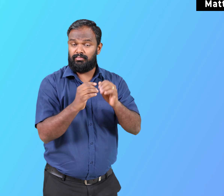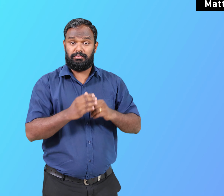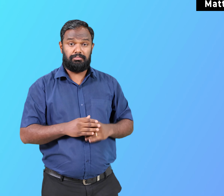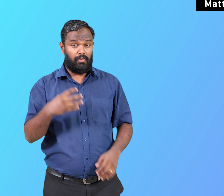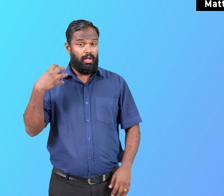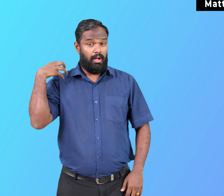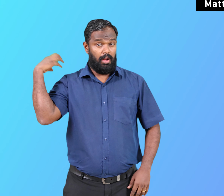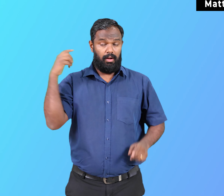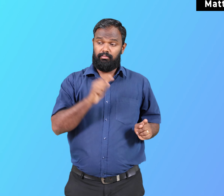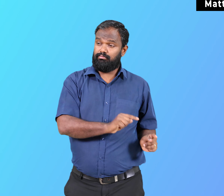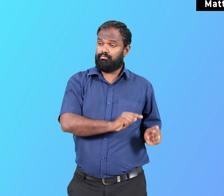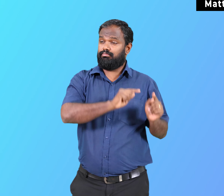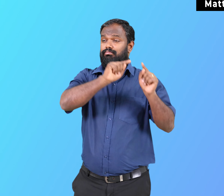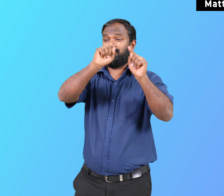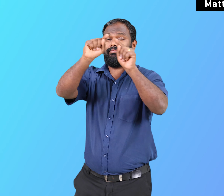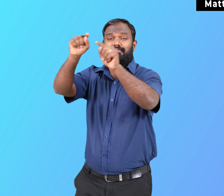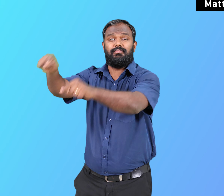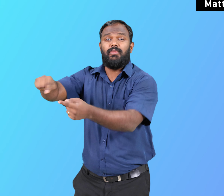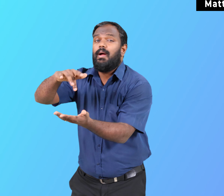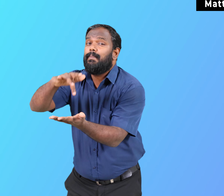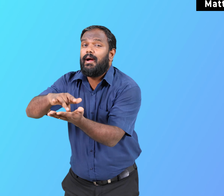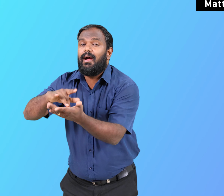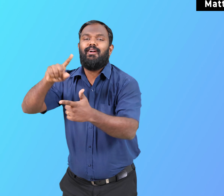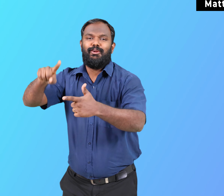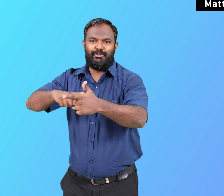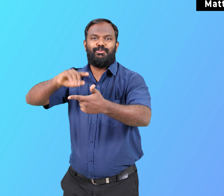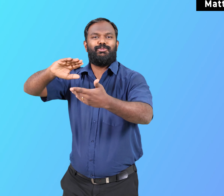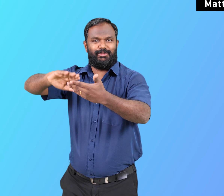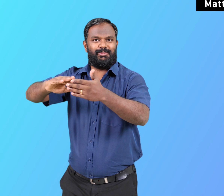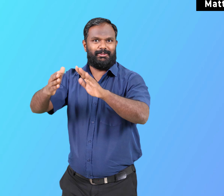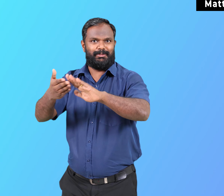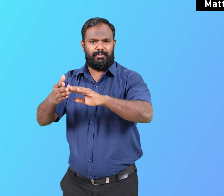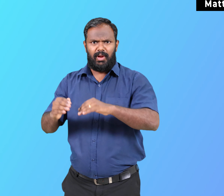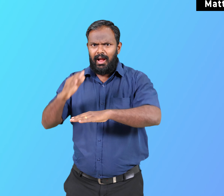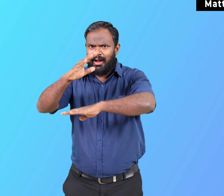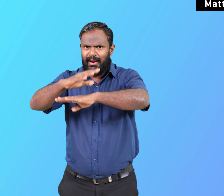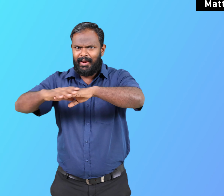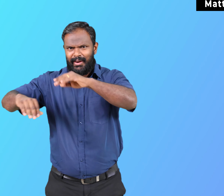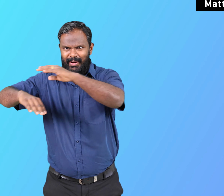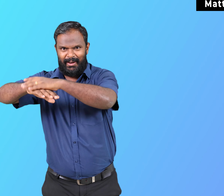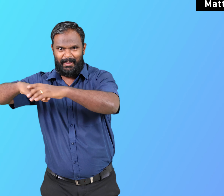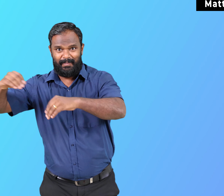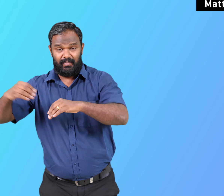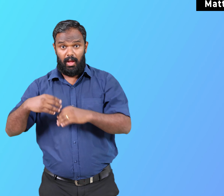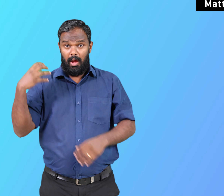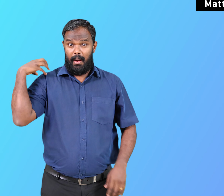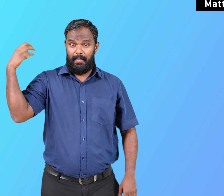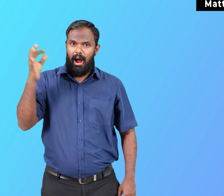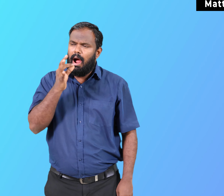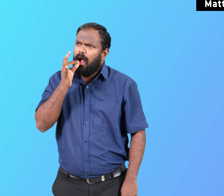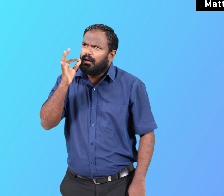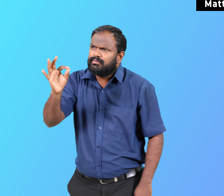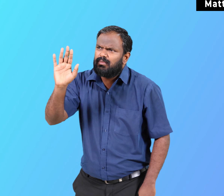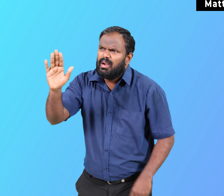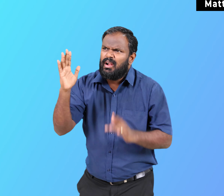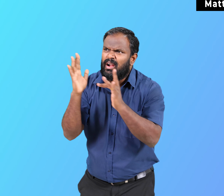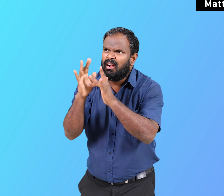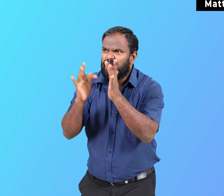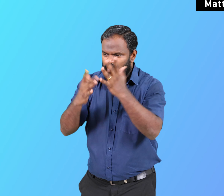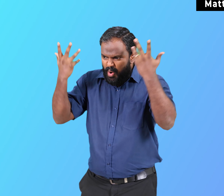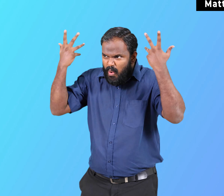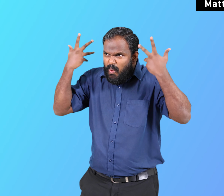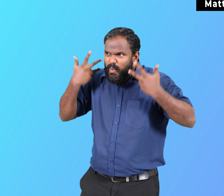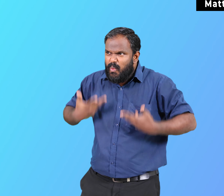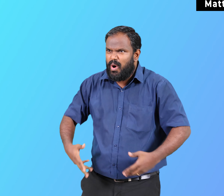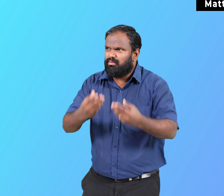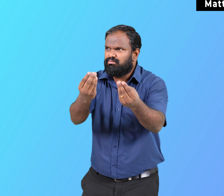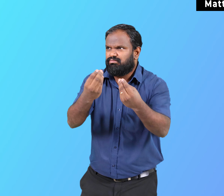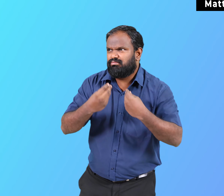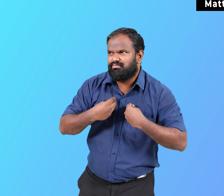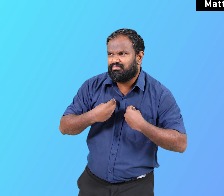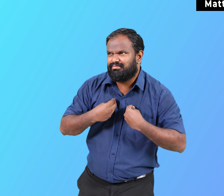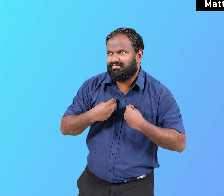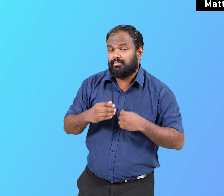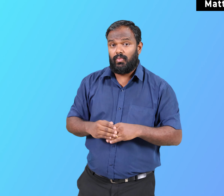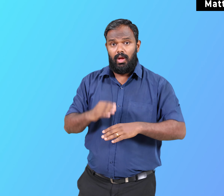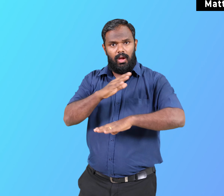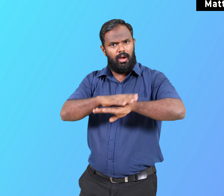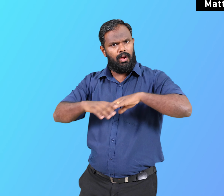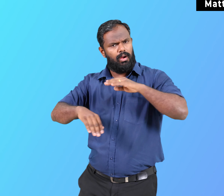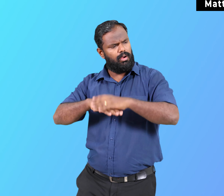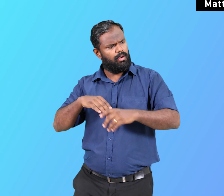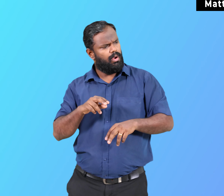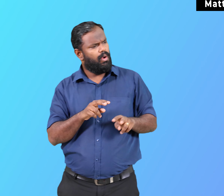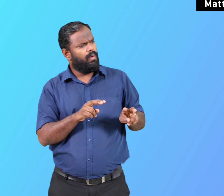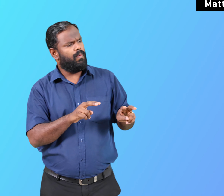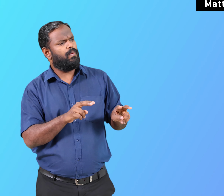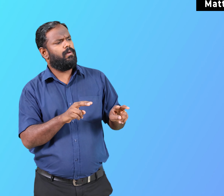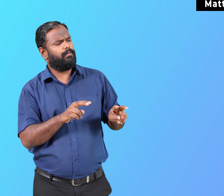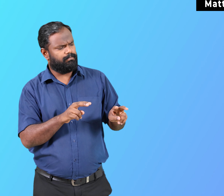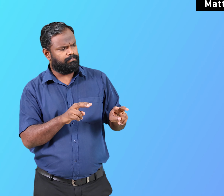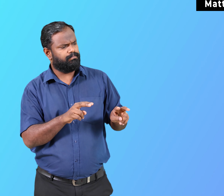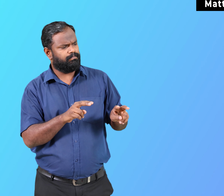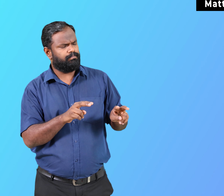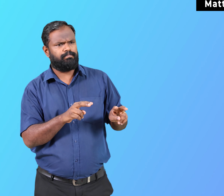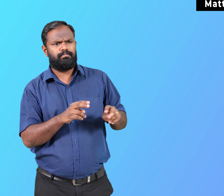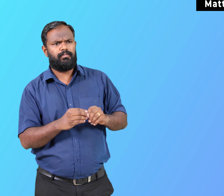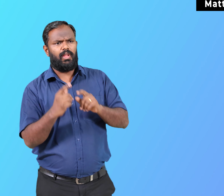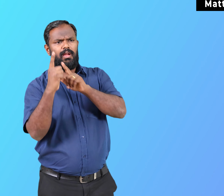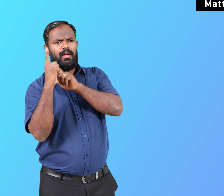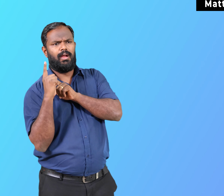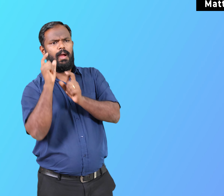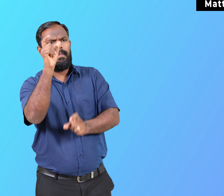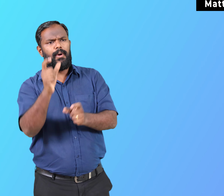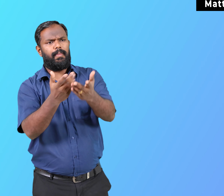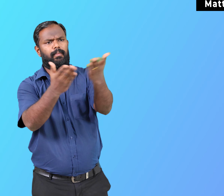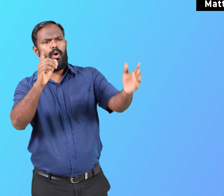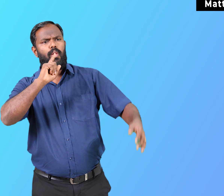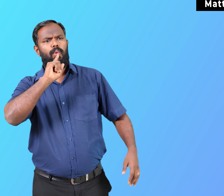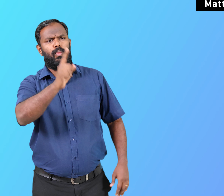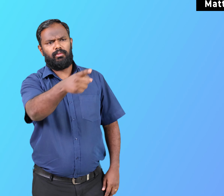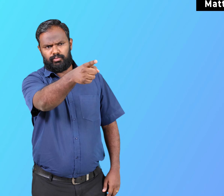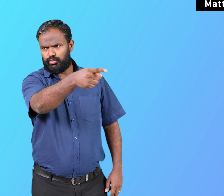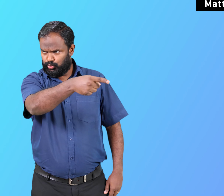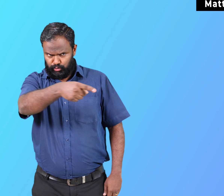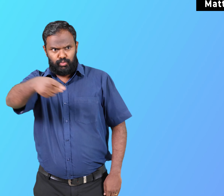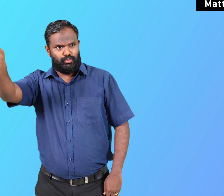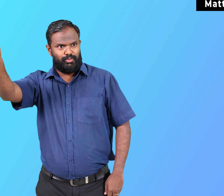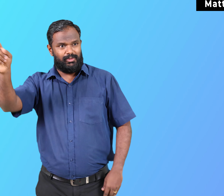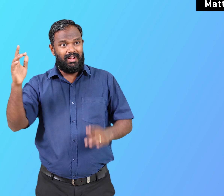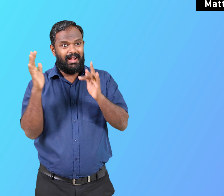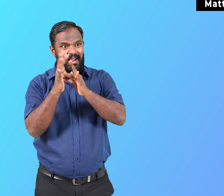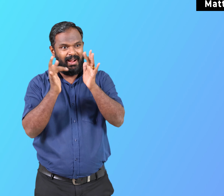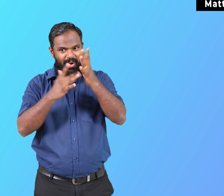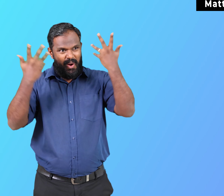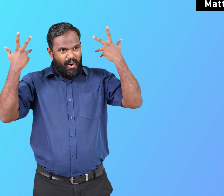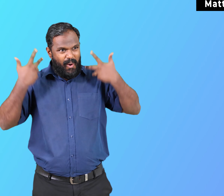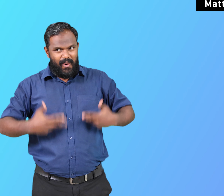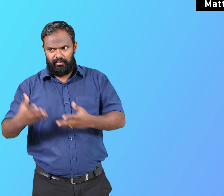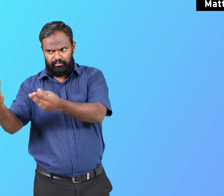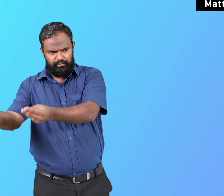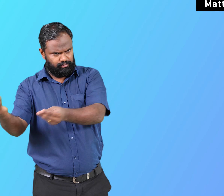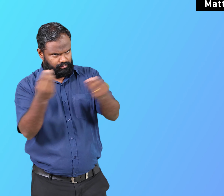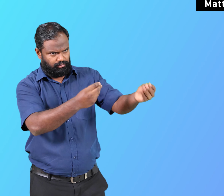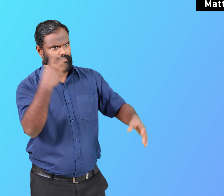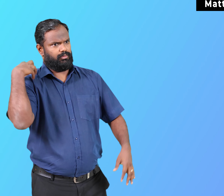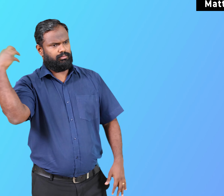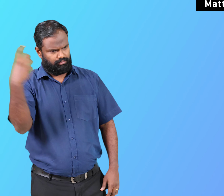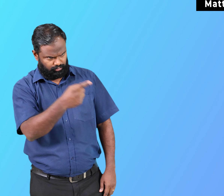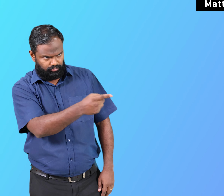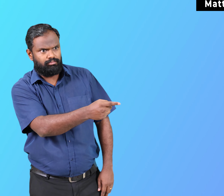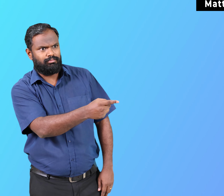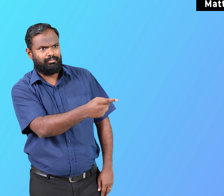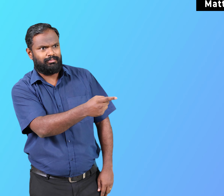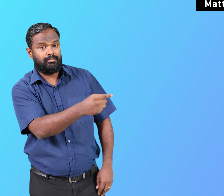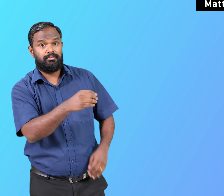He went to Pilate and asked to have Jesus’ body. Pilate gave orders for the soldiers to give Jesus’ body to him.